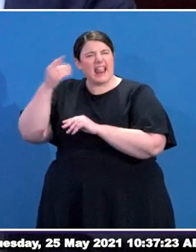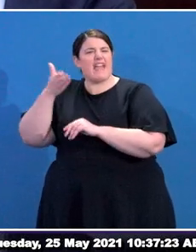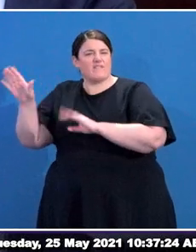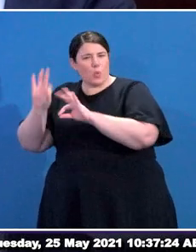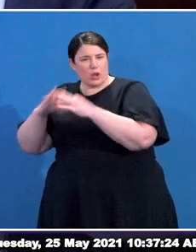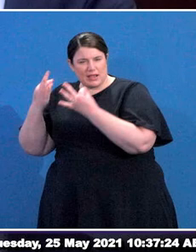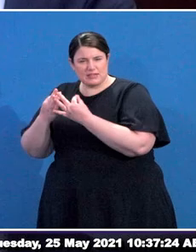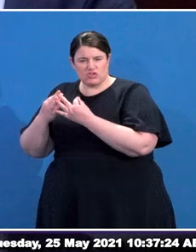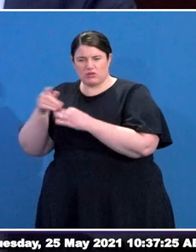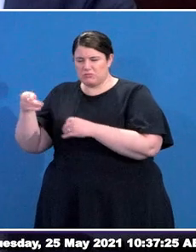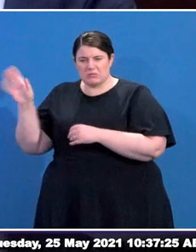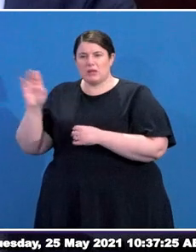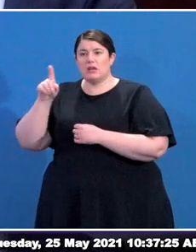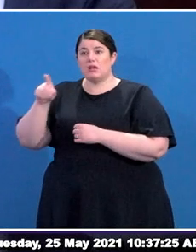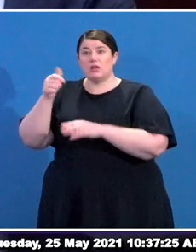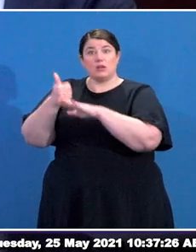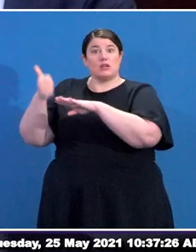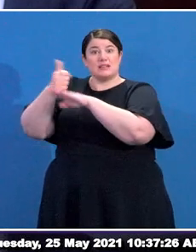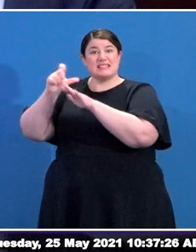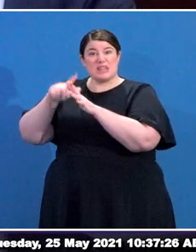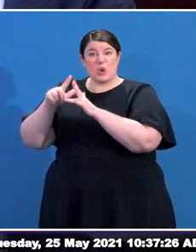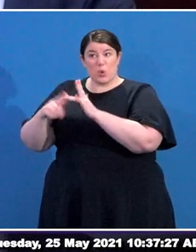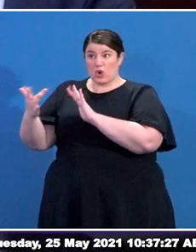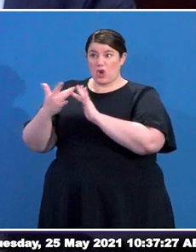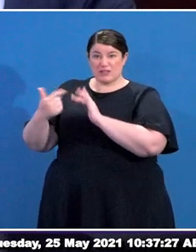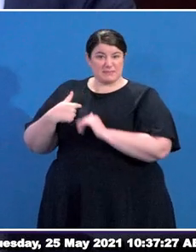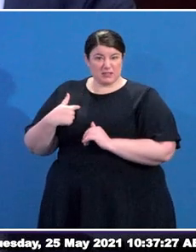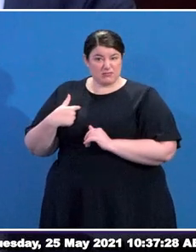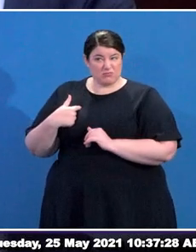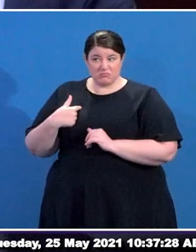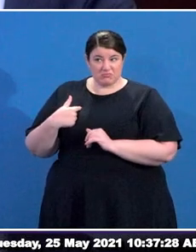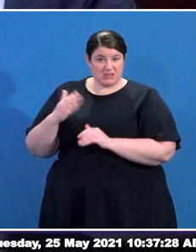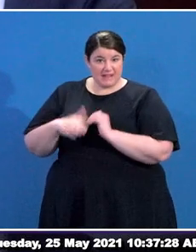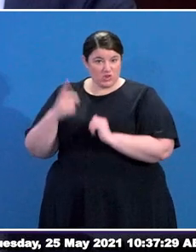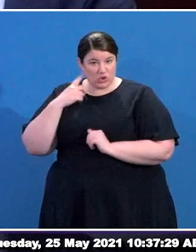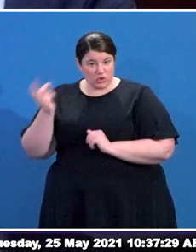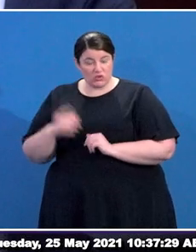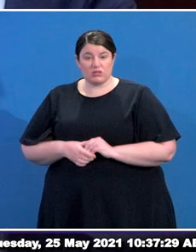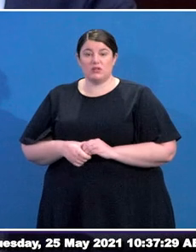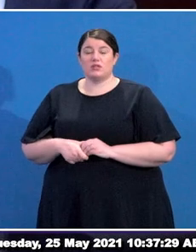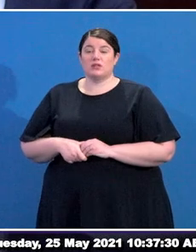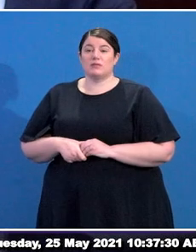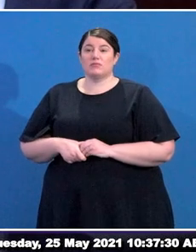I believe there was someone in the response team that had told me something